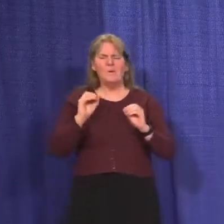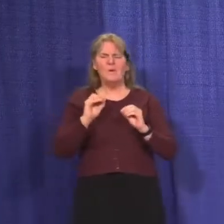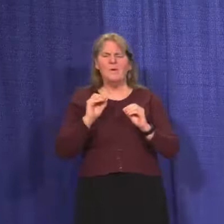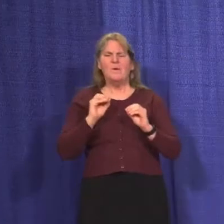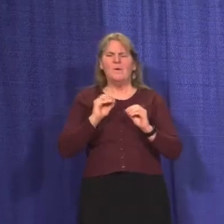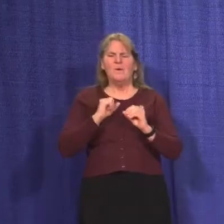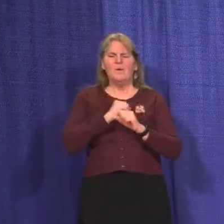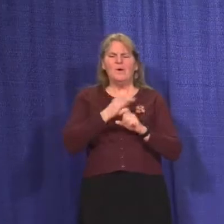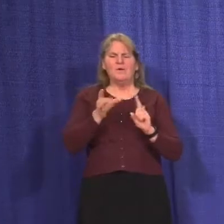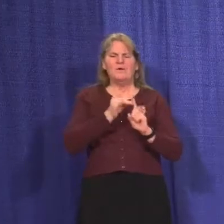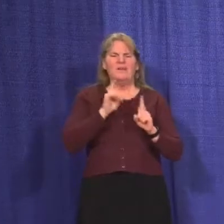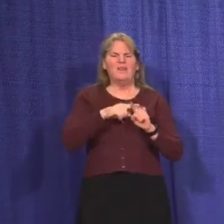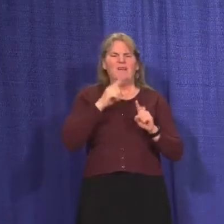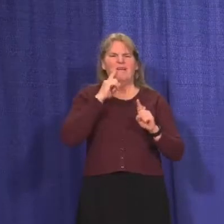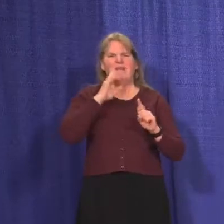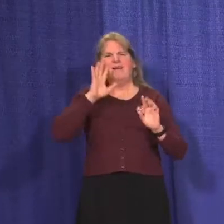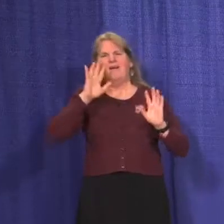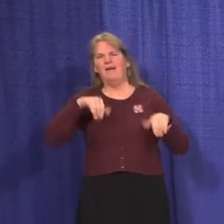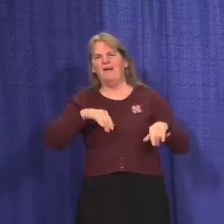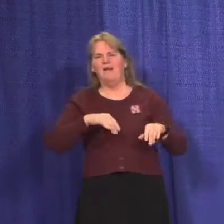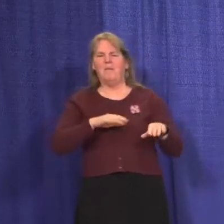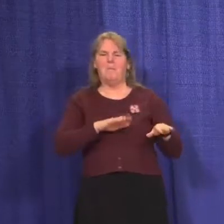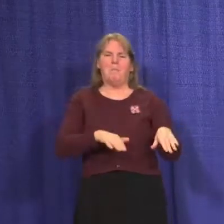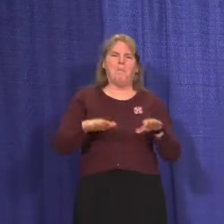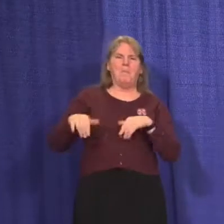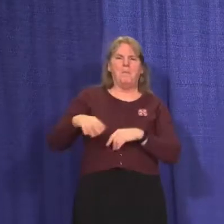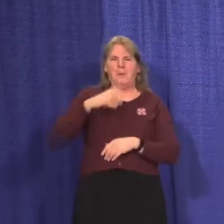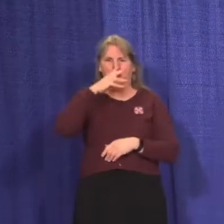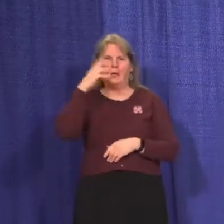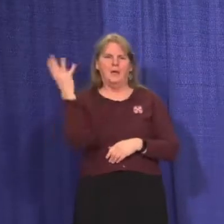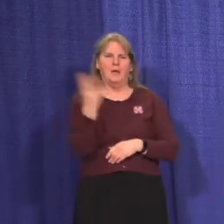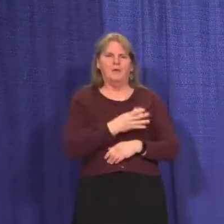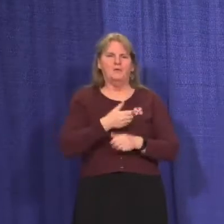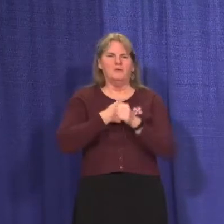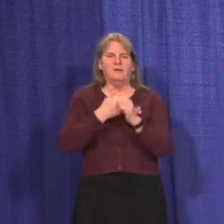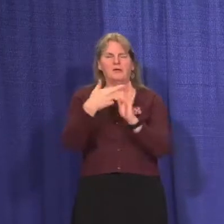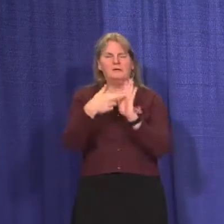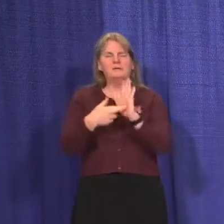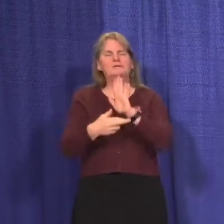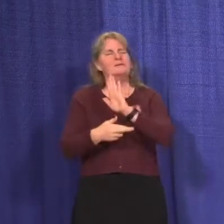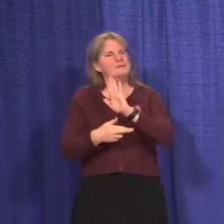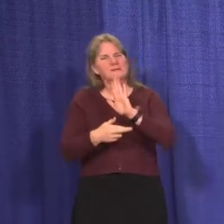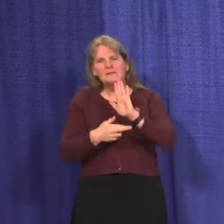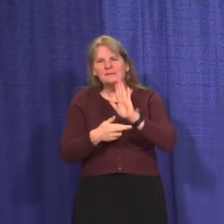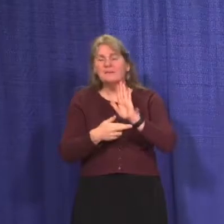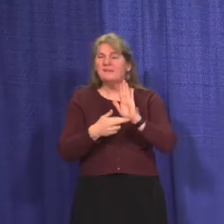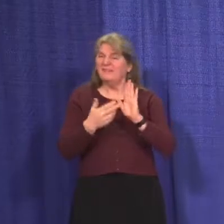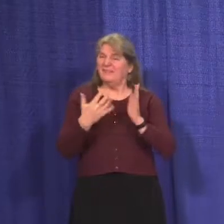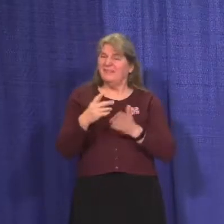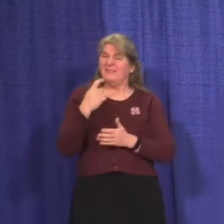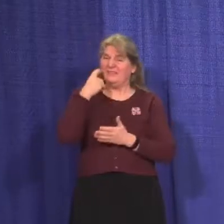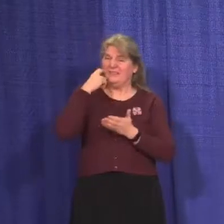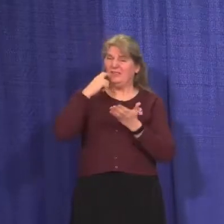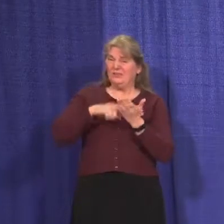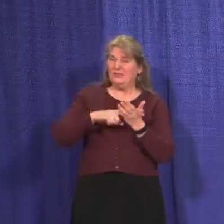start to ease off measures. As we witnessed in December or as nonevents and eastern